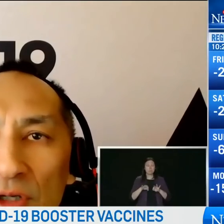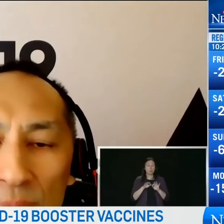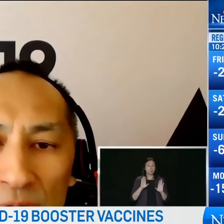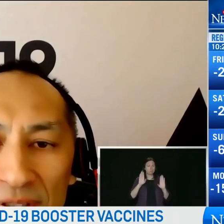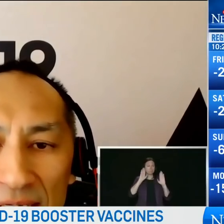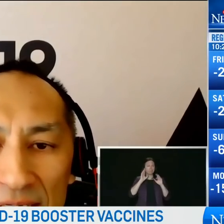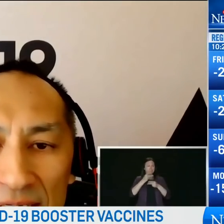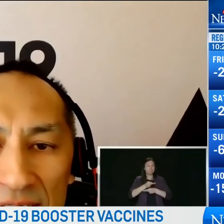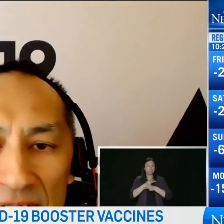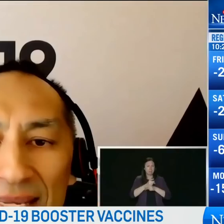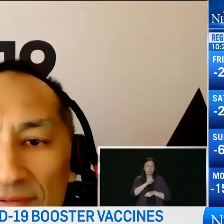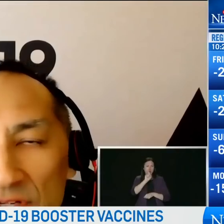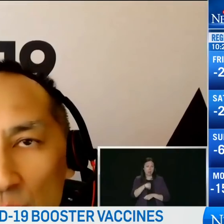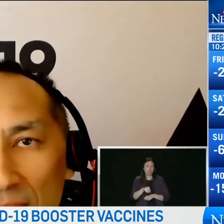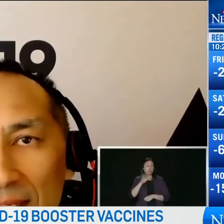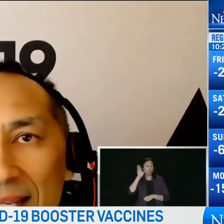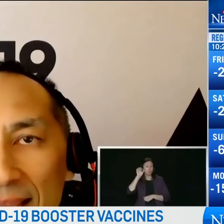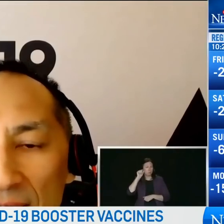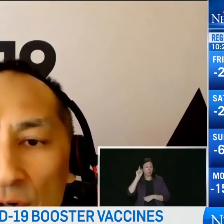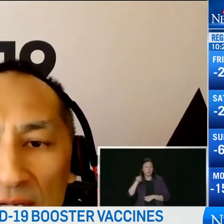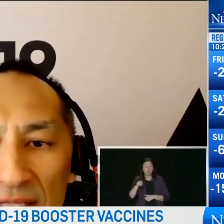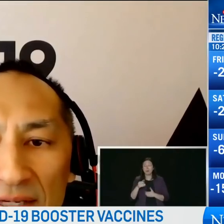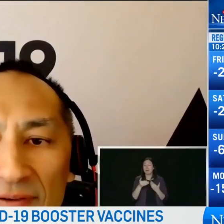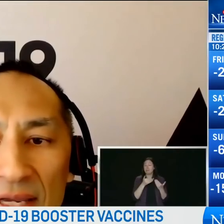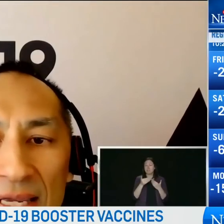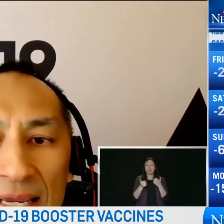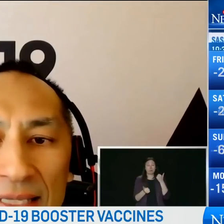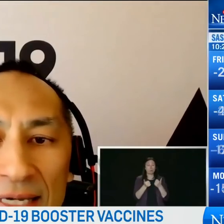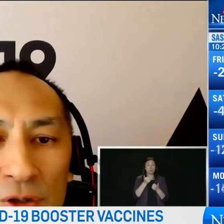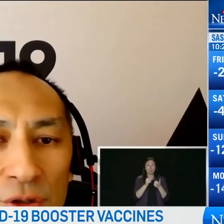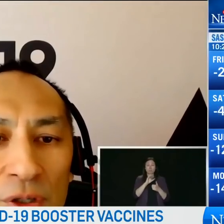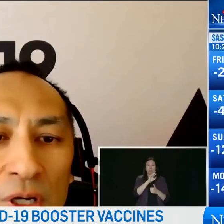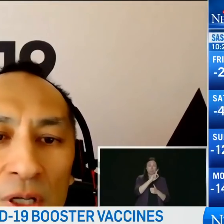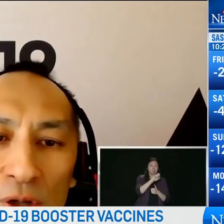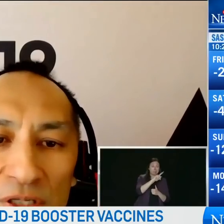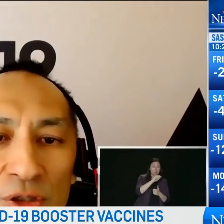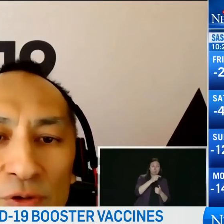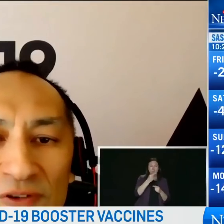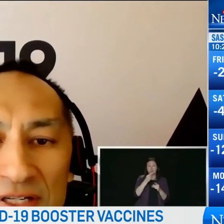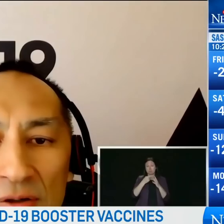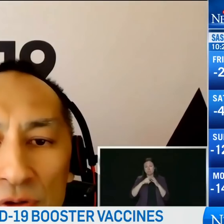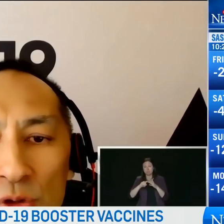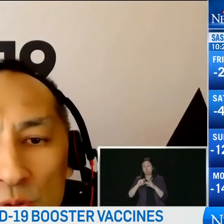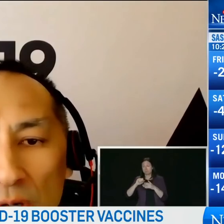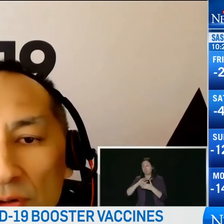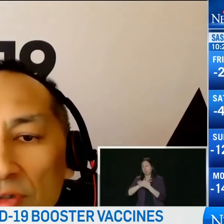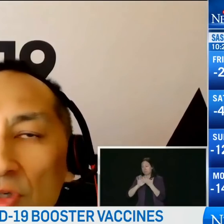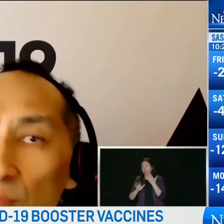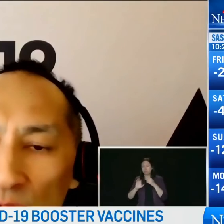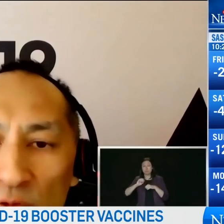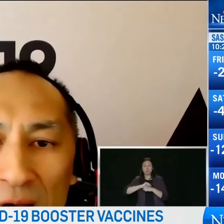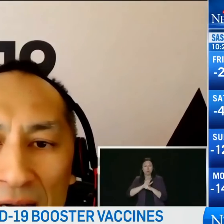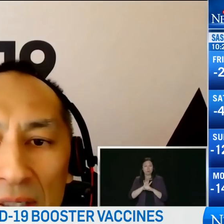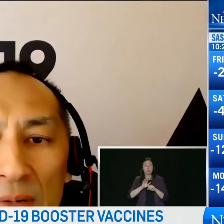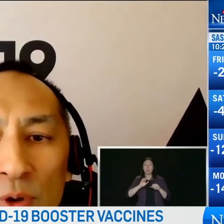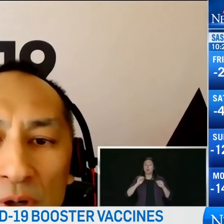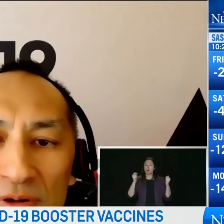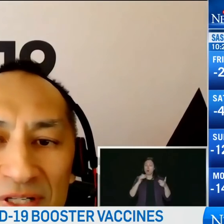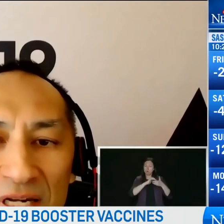BEING ASSESSED. THE NEED FOR HEIGHTENED VIGILANCE REMAINS, REGARDLESS OF